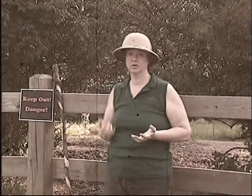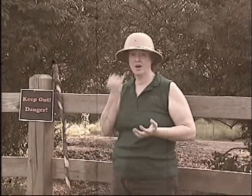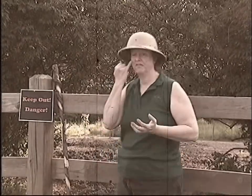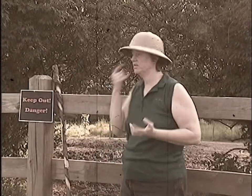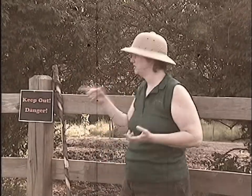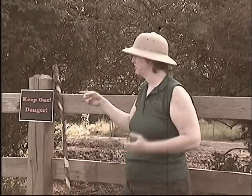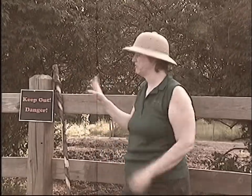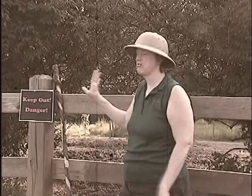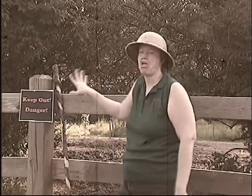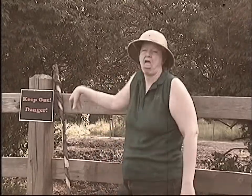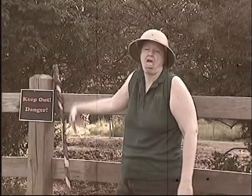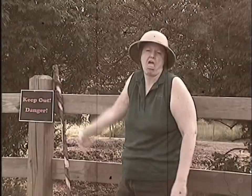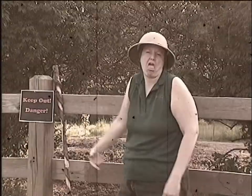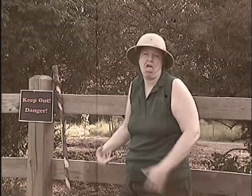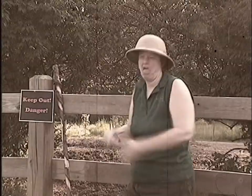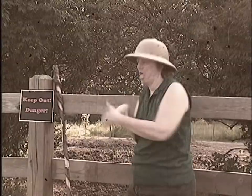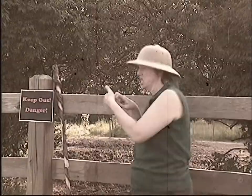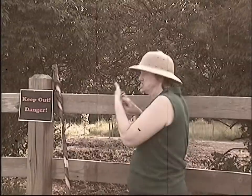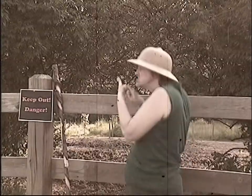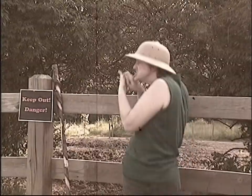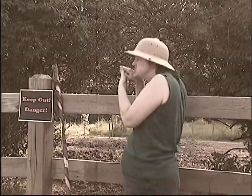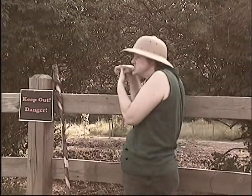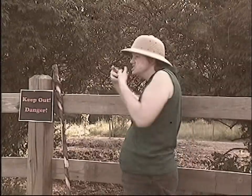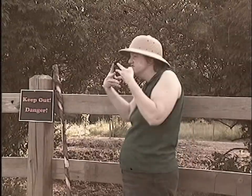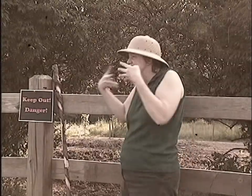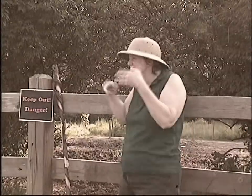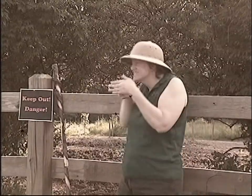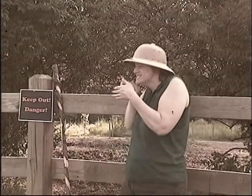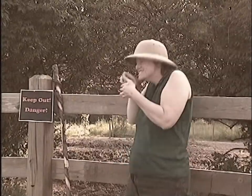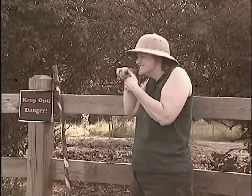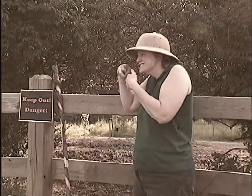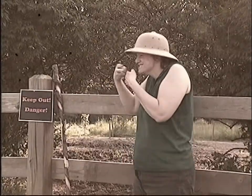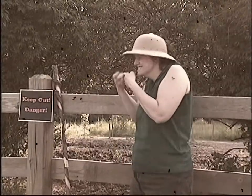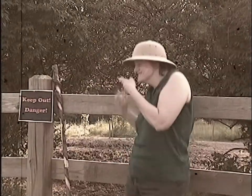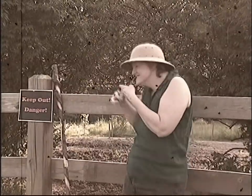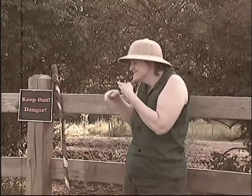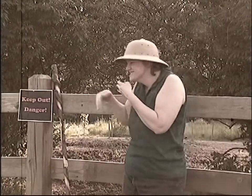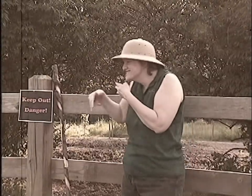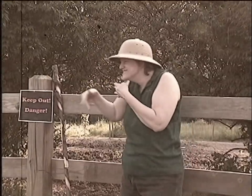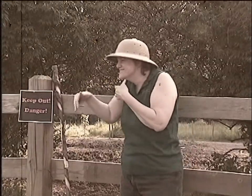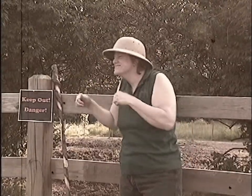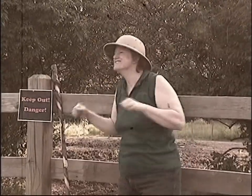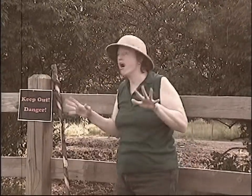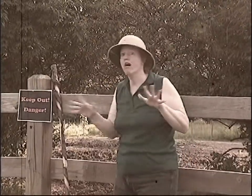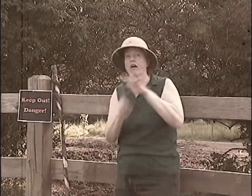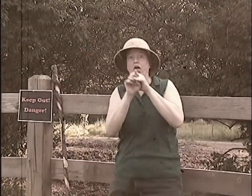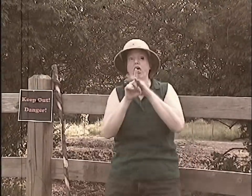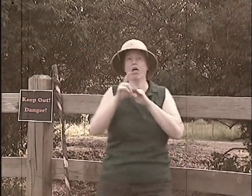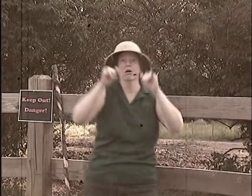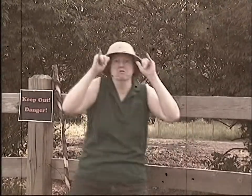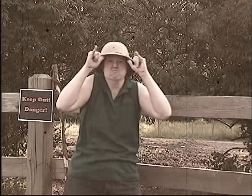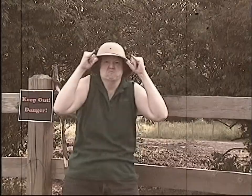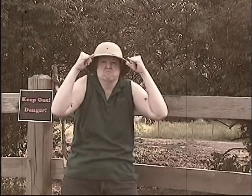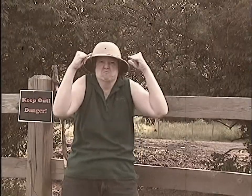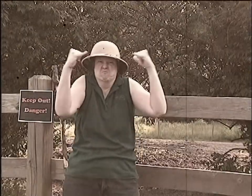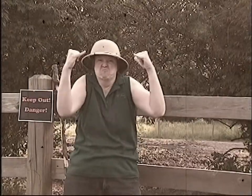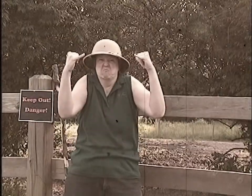THEY'LL BELIEVE IN YOU. IF PEOPLE KNOW THEY CAN TRUST YOU, YOU'LL FEEL MUCH BETTER ABOUT YOURSELF.